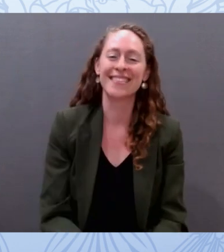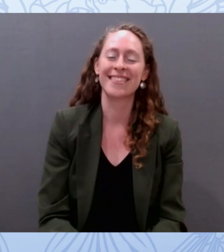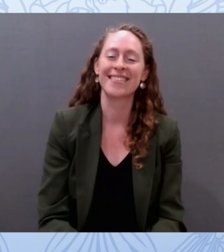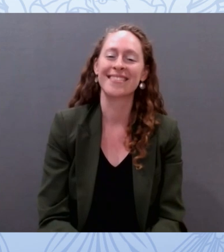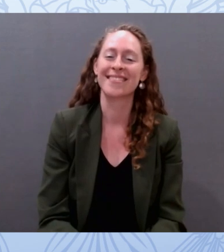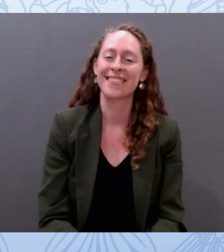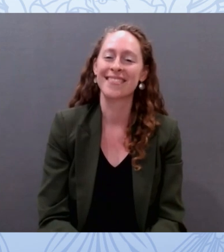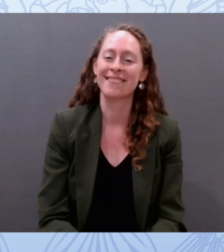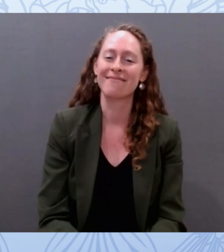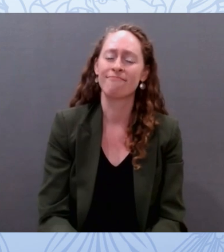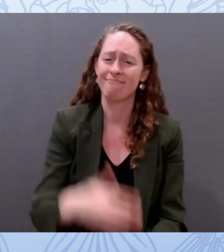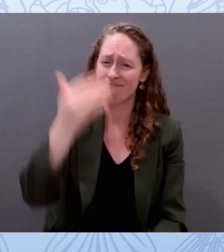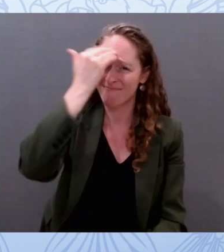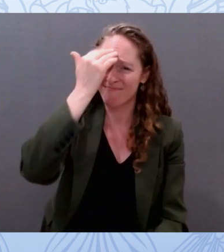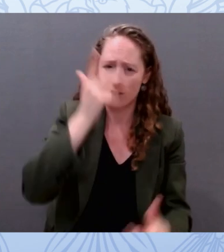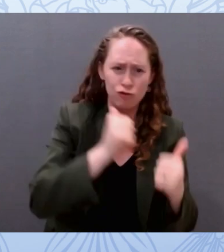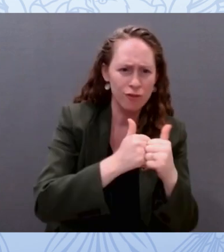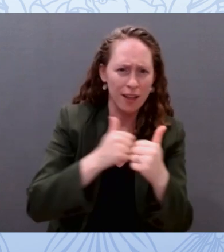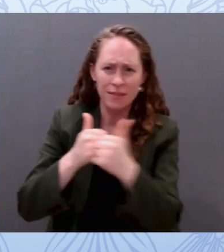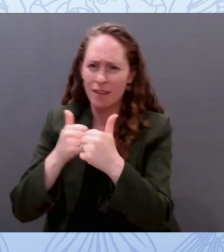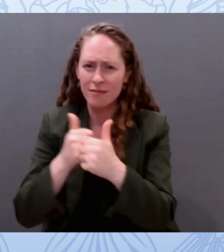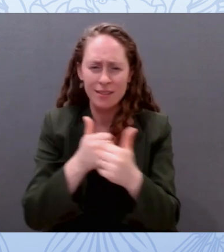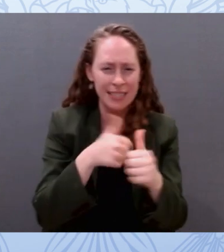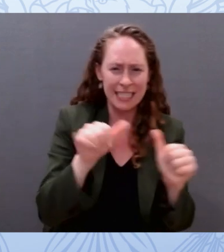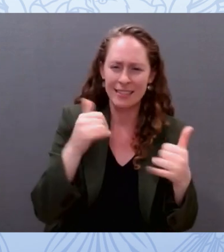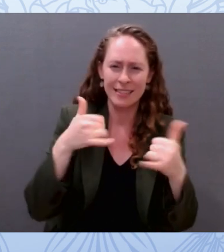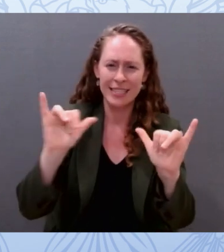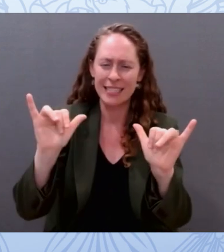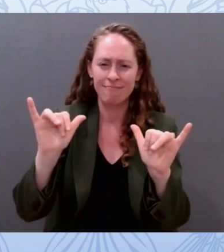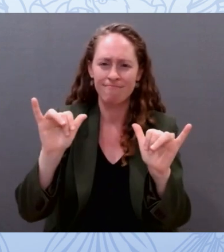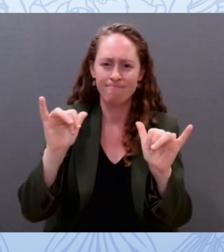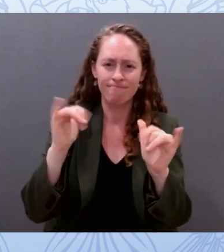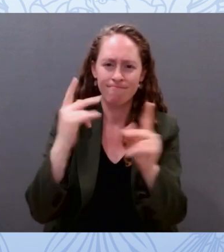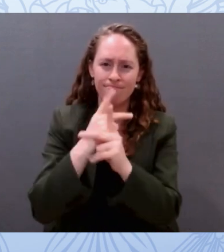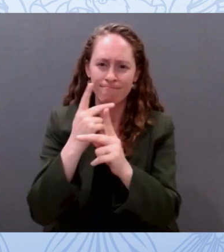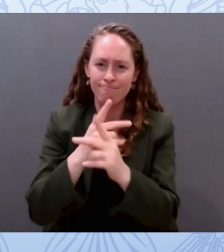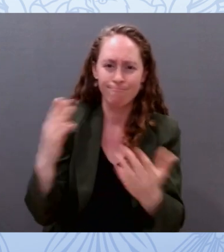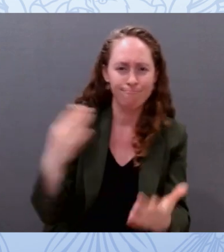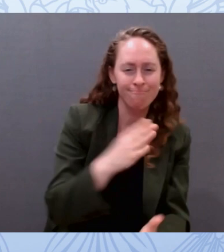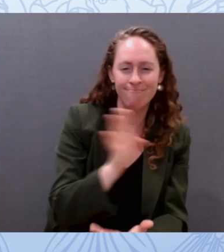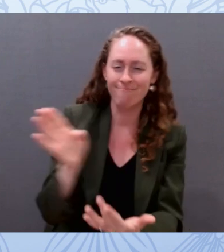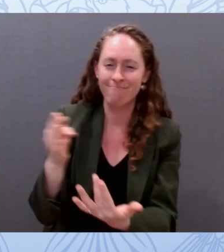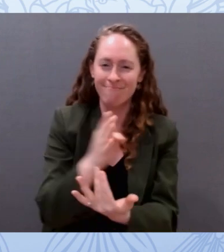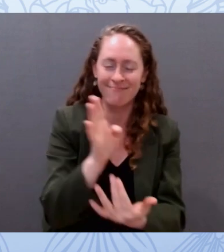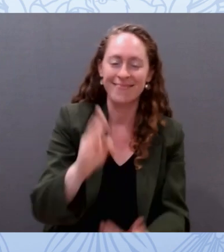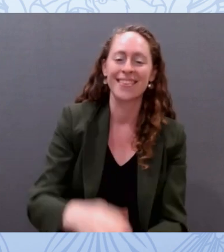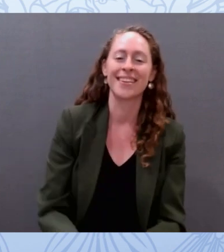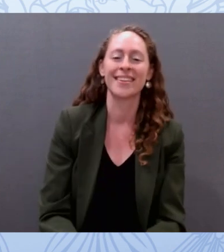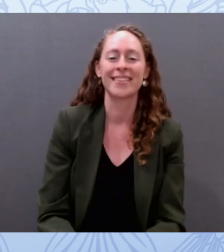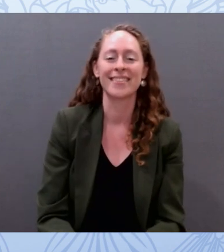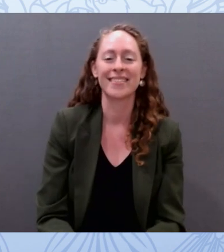Today, when she walks across this stage at age 46